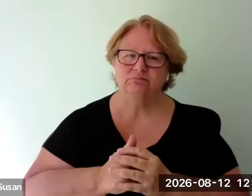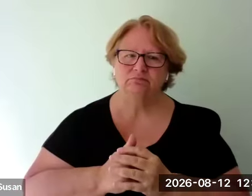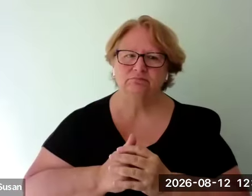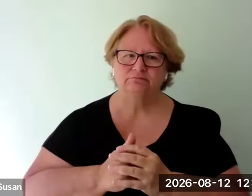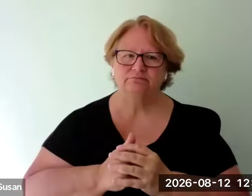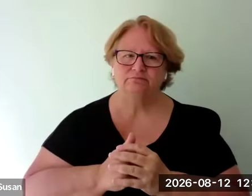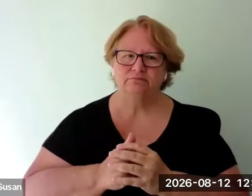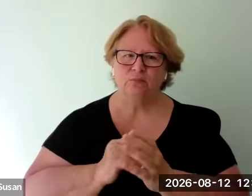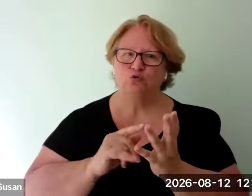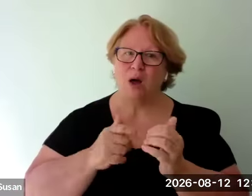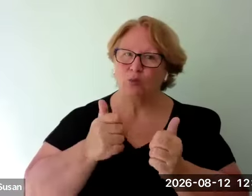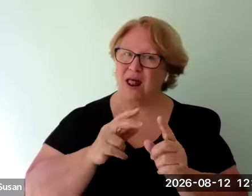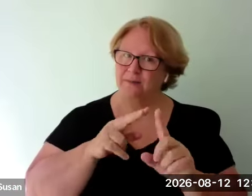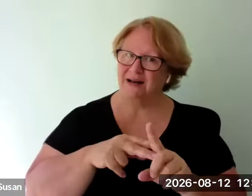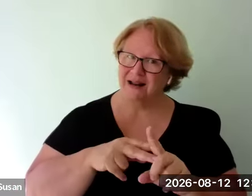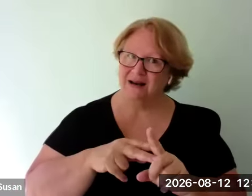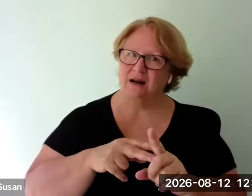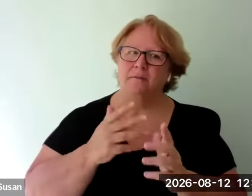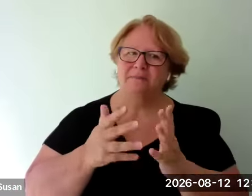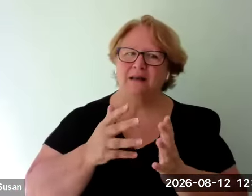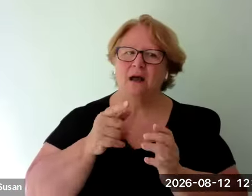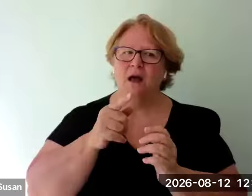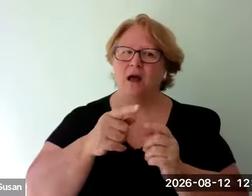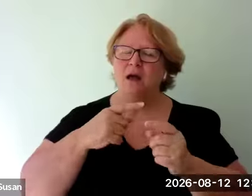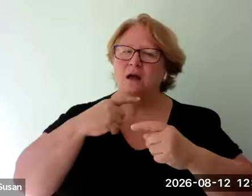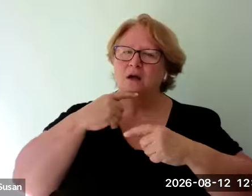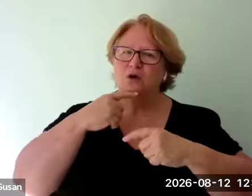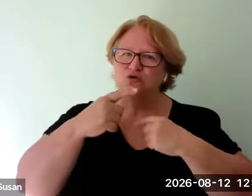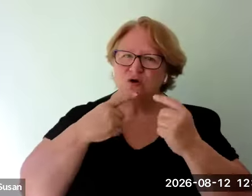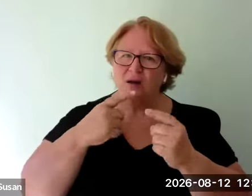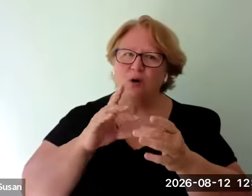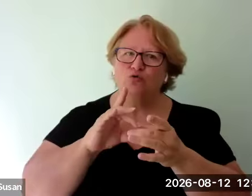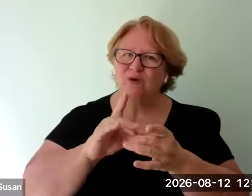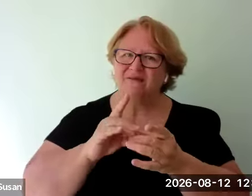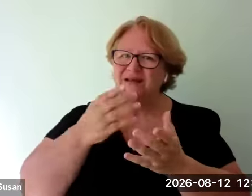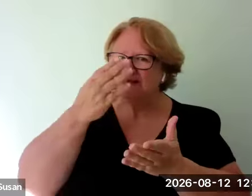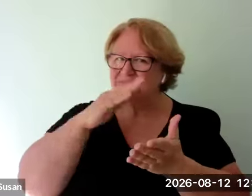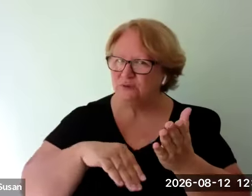bring and the readiness to make the most of the program.